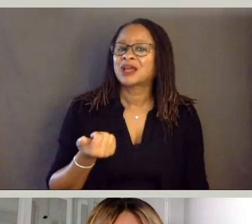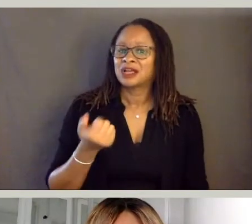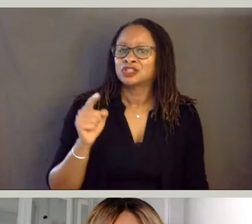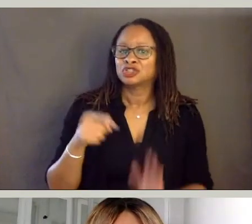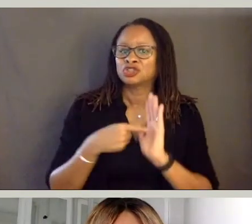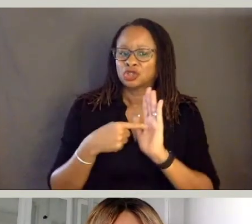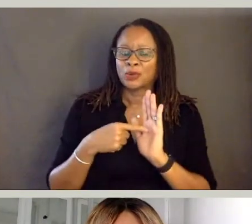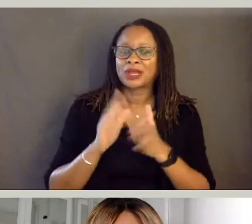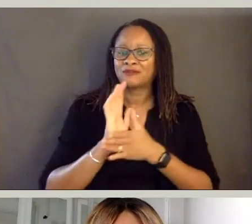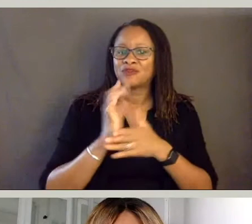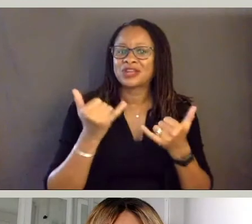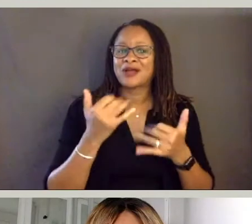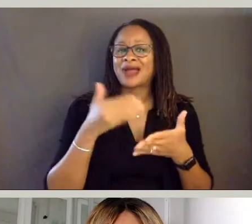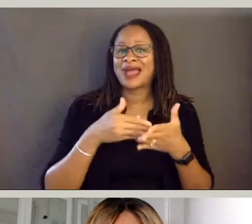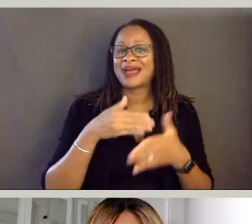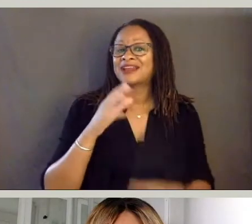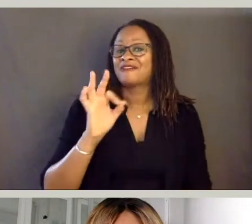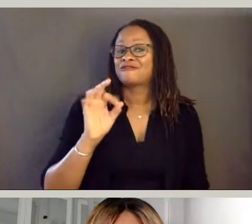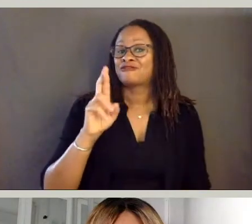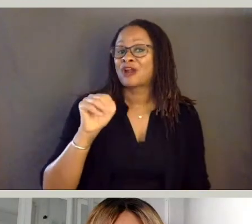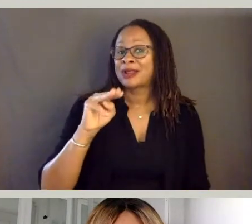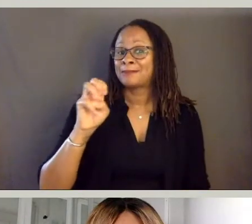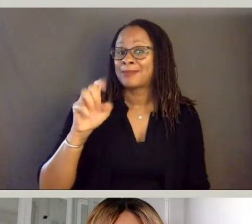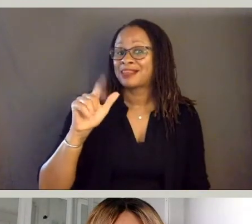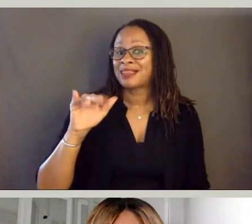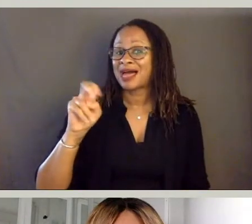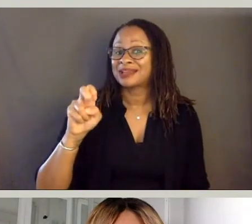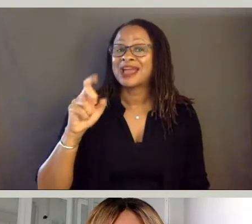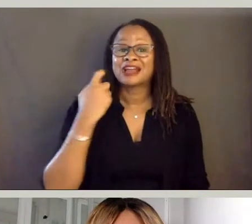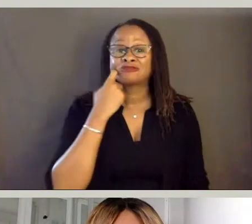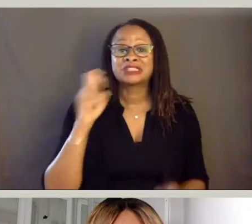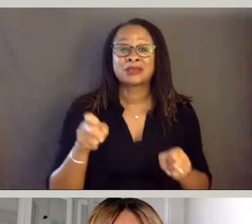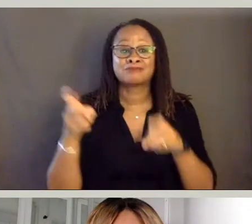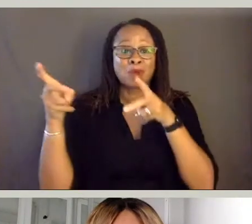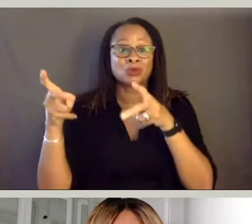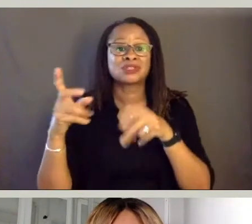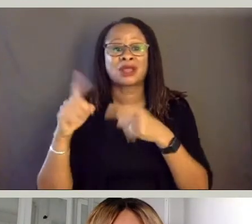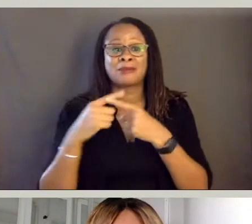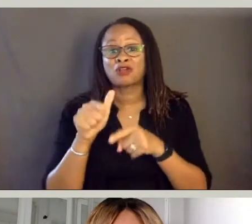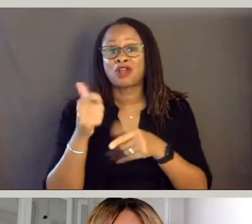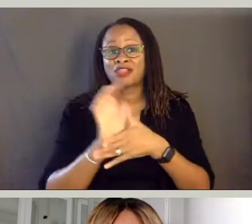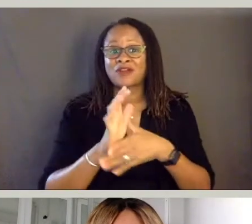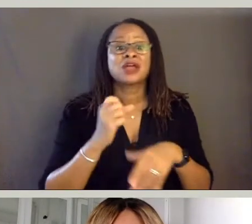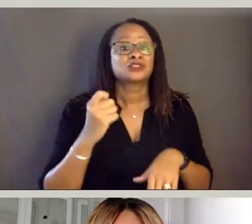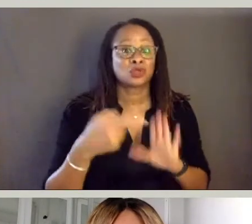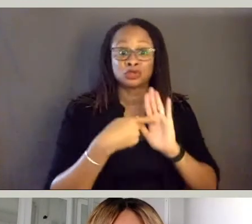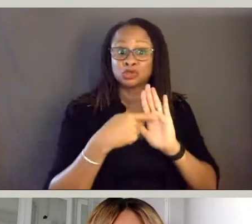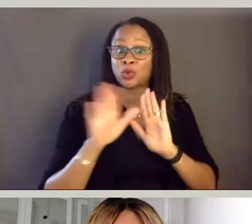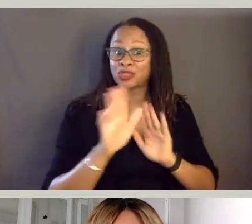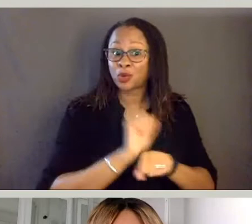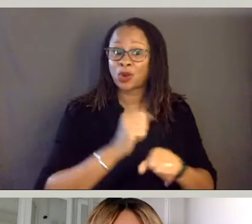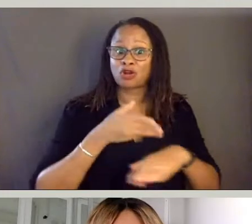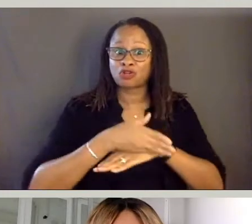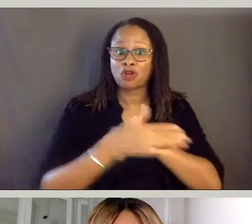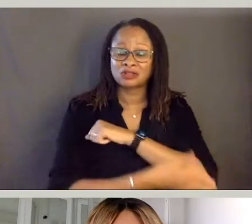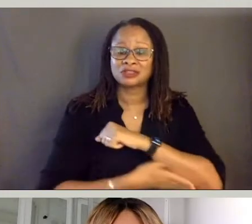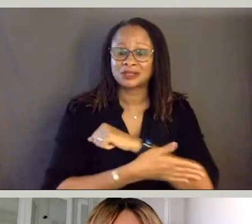and I think they just posted about another film. I mean, so our fellows are showing their work across the country. Some of our fellows have gotten jobs.